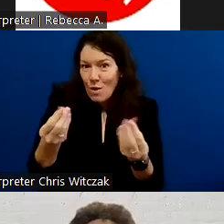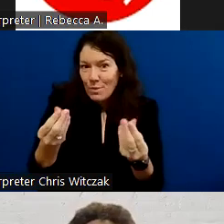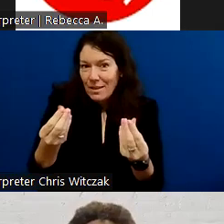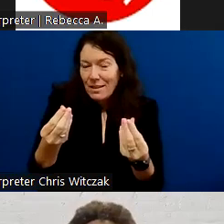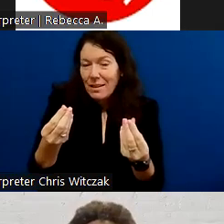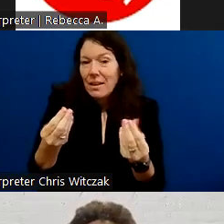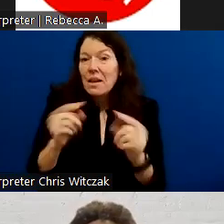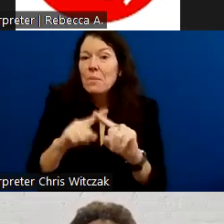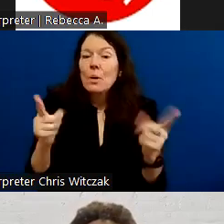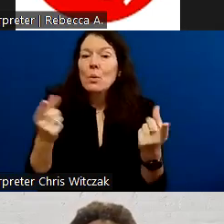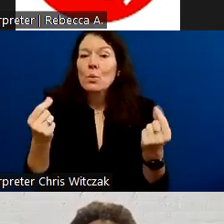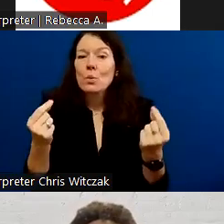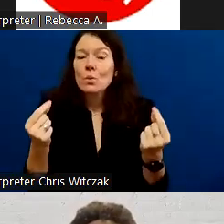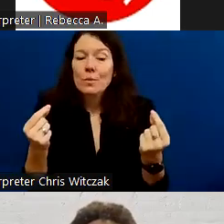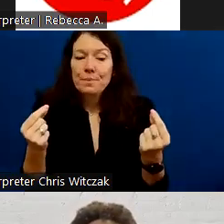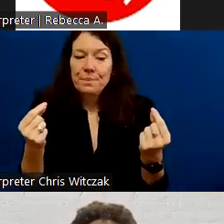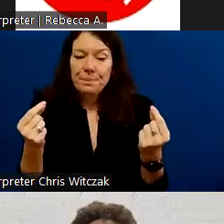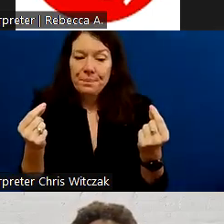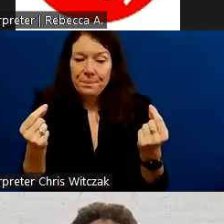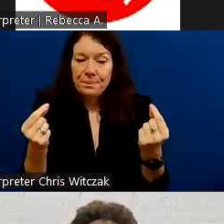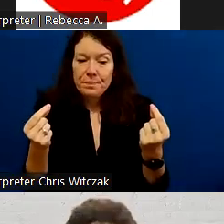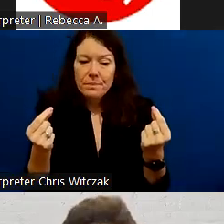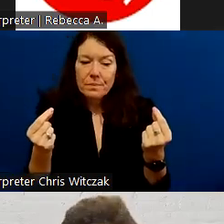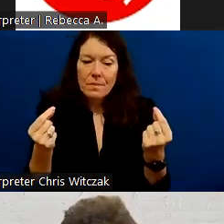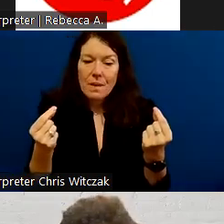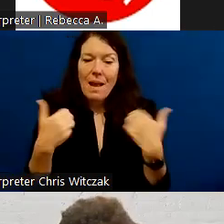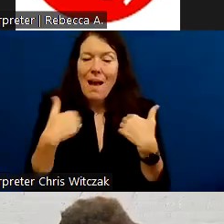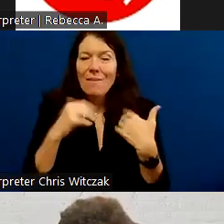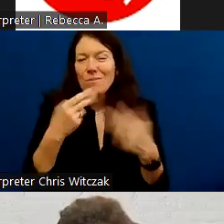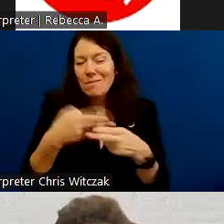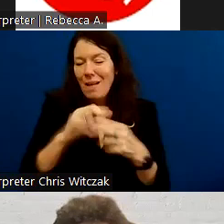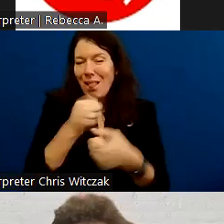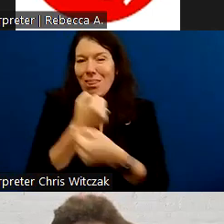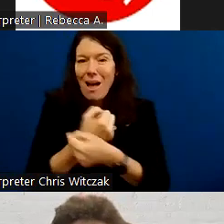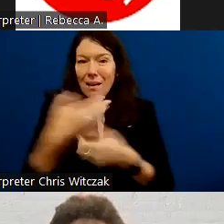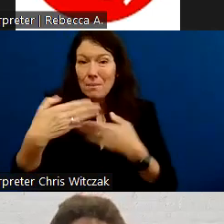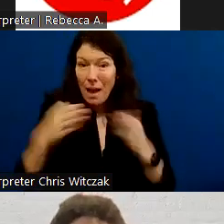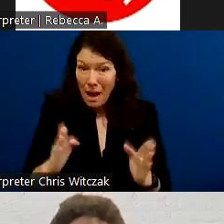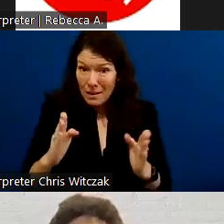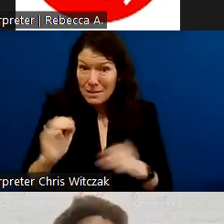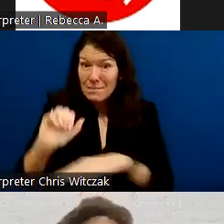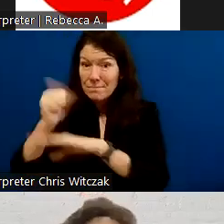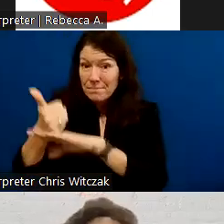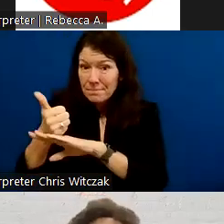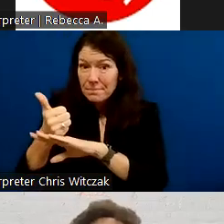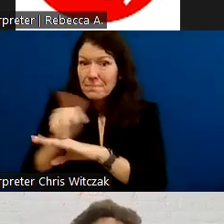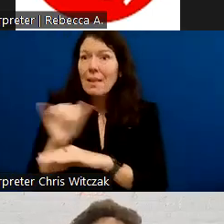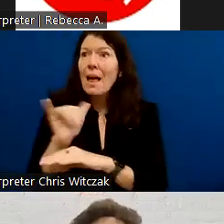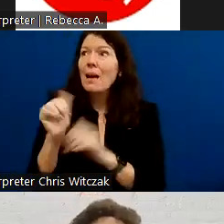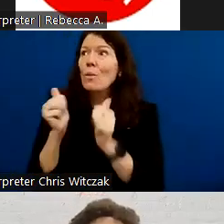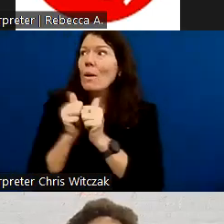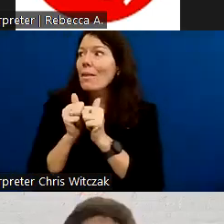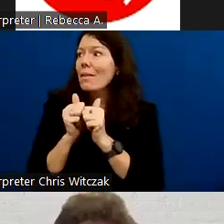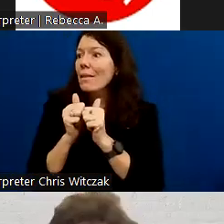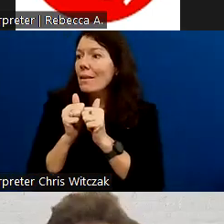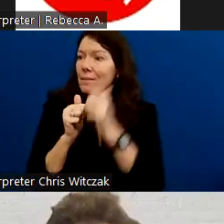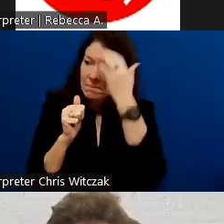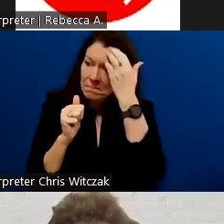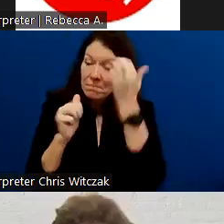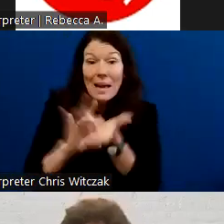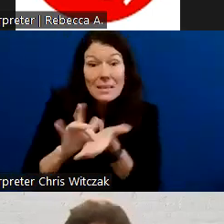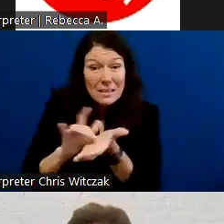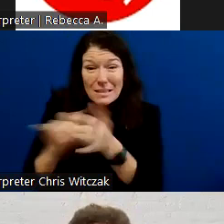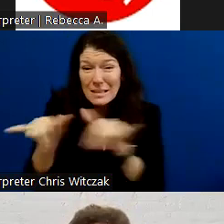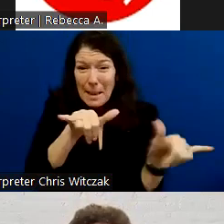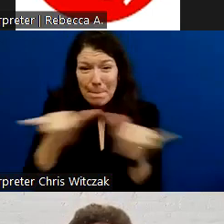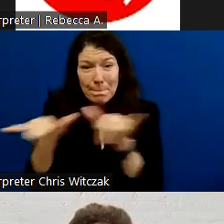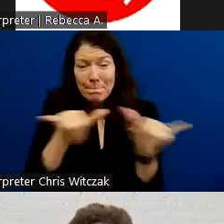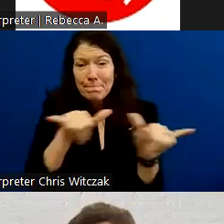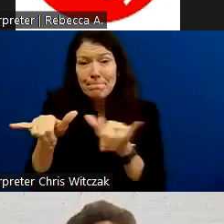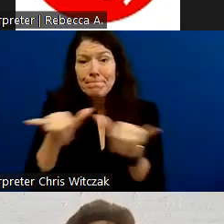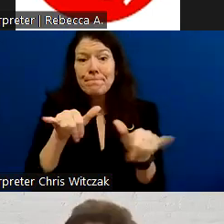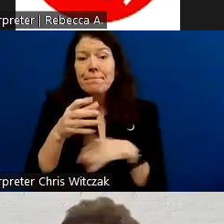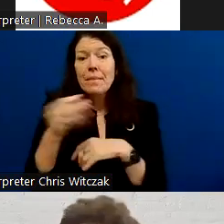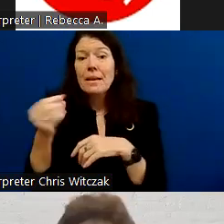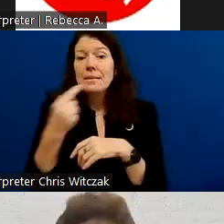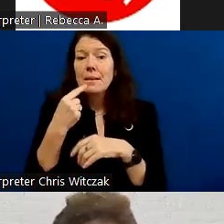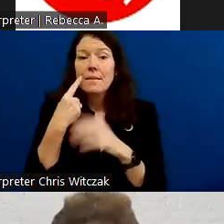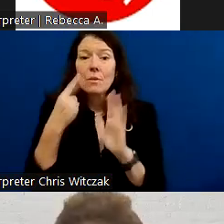is have um lock boxes set up like you would with um medicines and say for instance okay